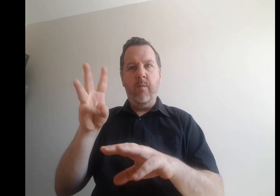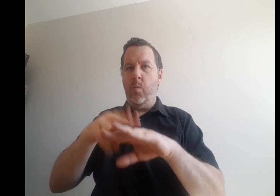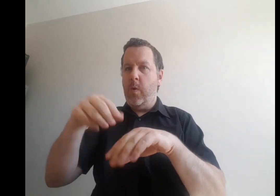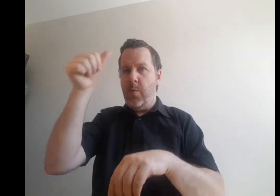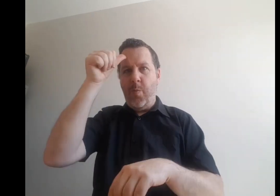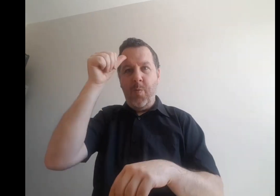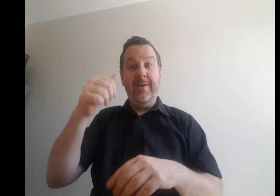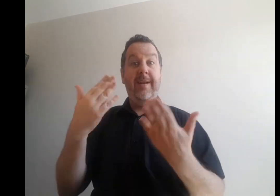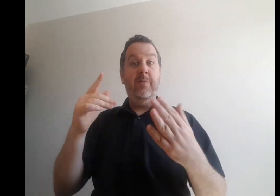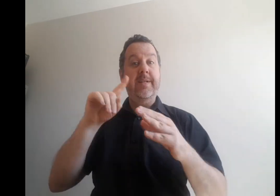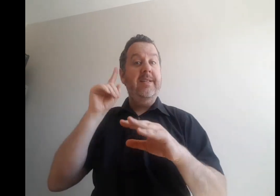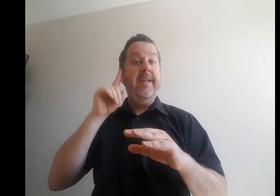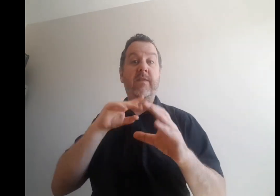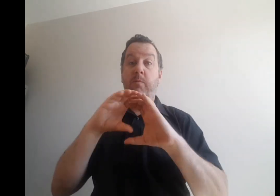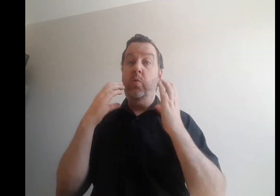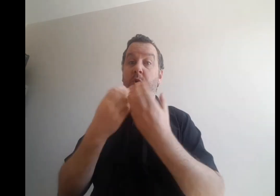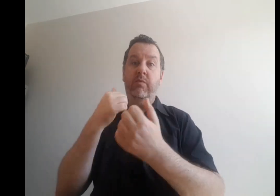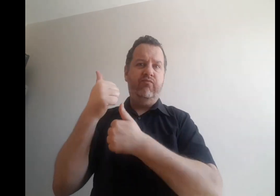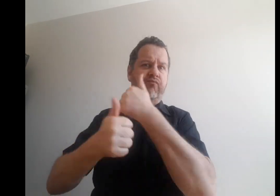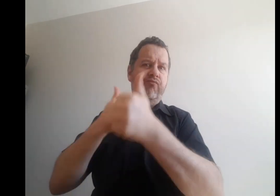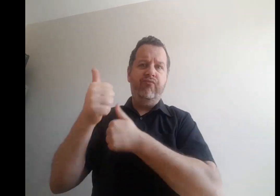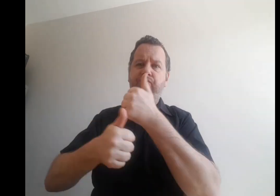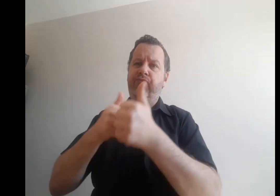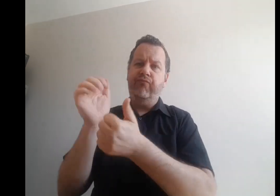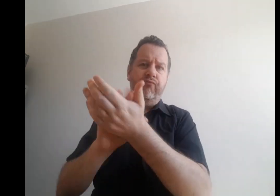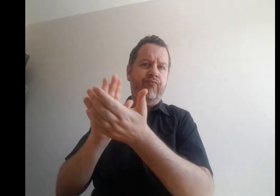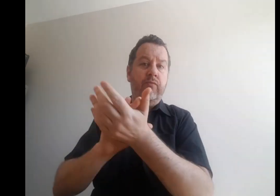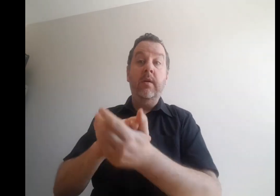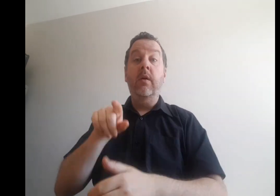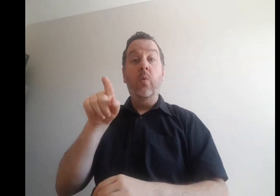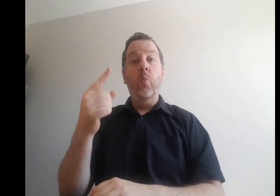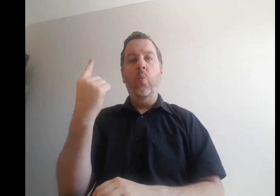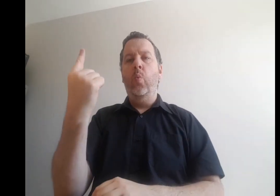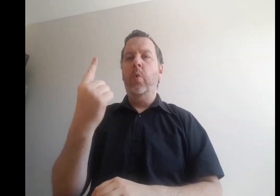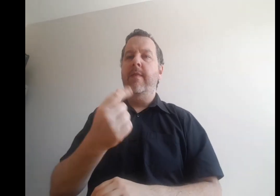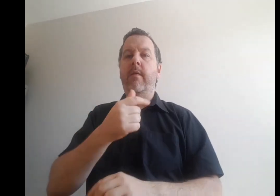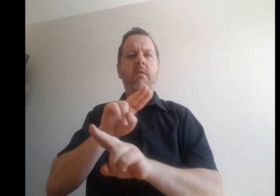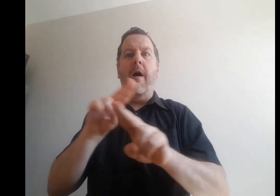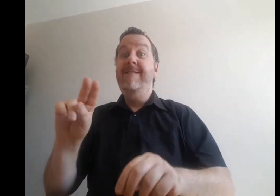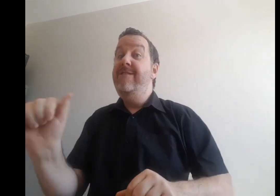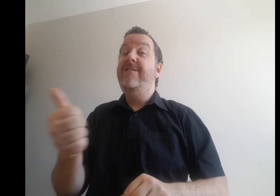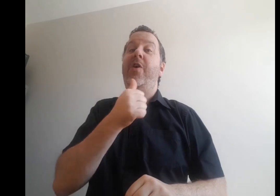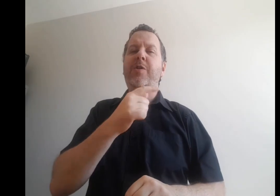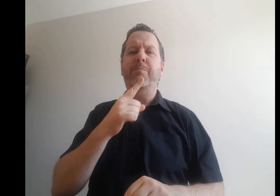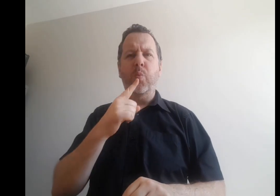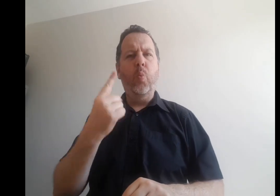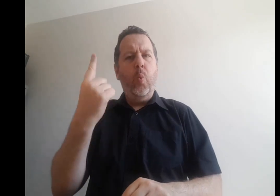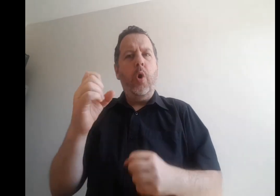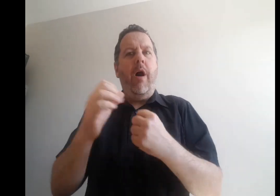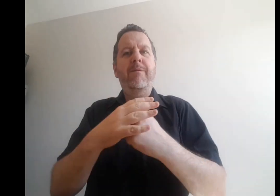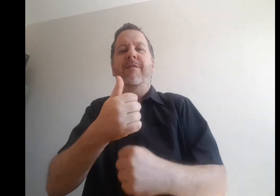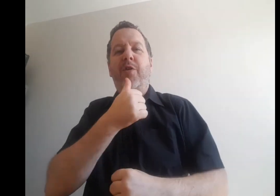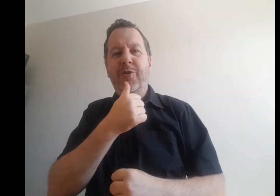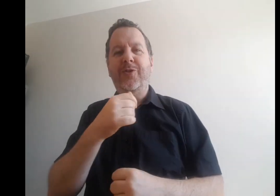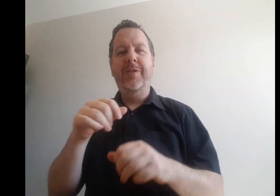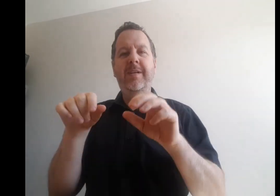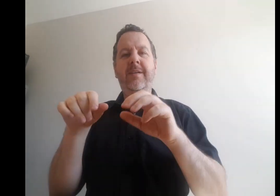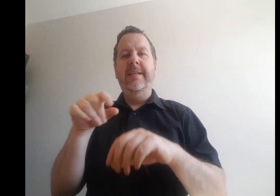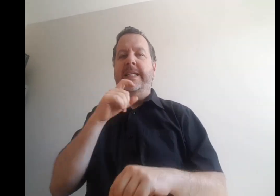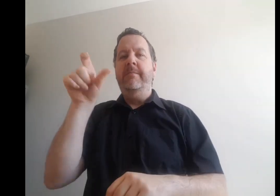because he was one of the very first people that saw that deaf children could be educated,